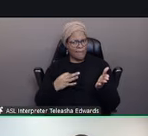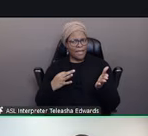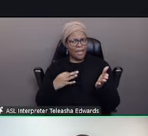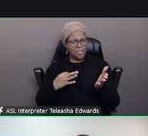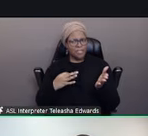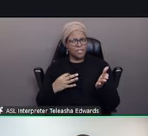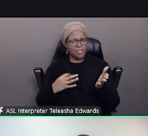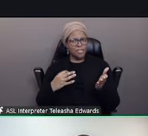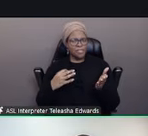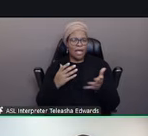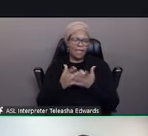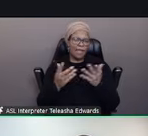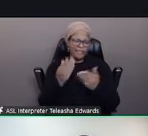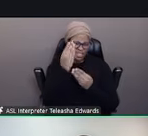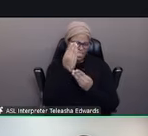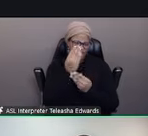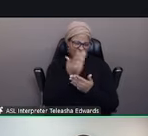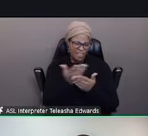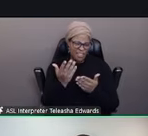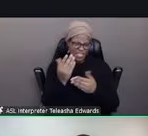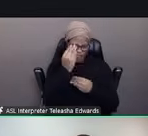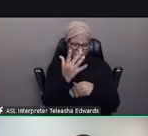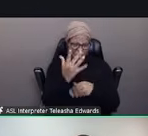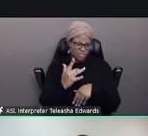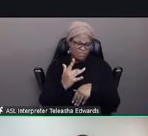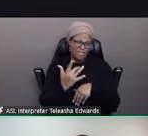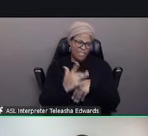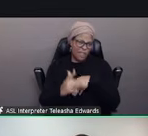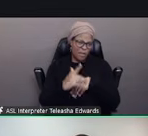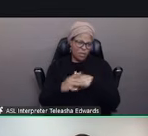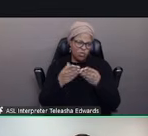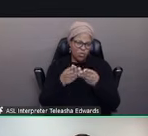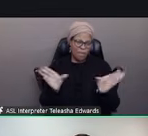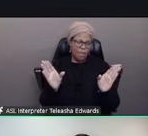information that's publicly available because we do want to protect the um,